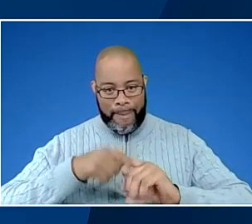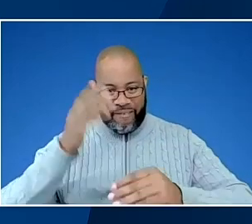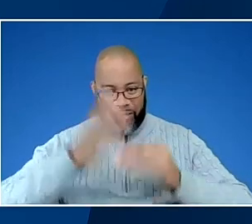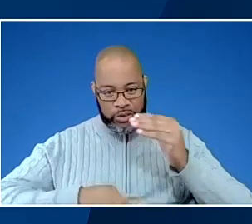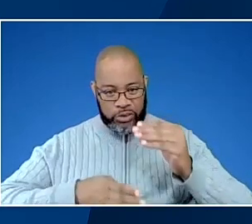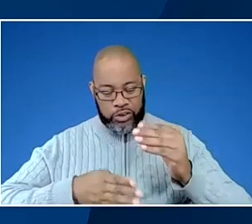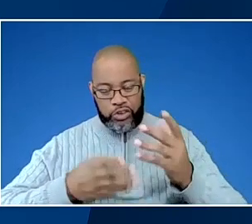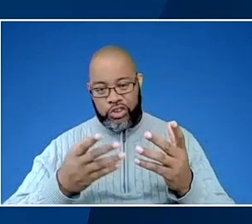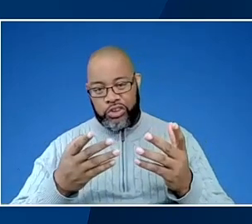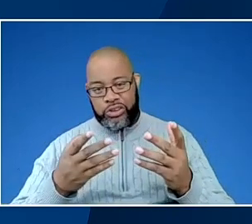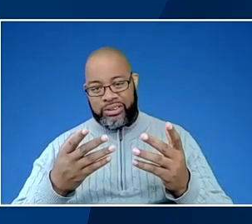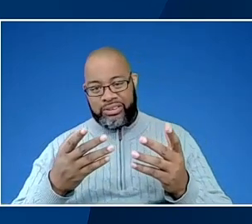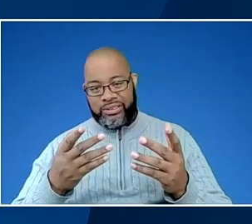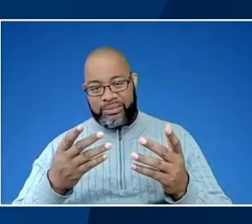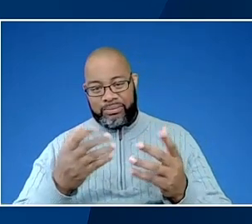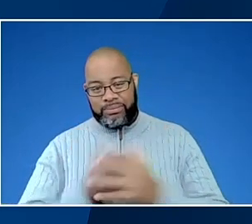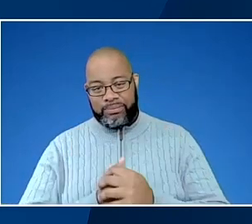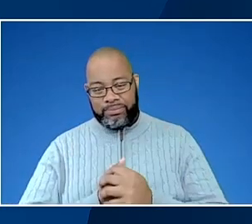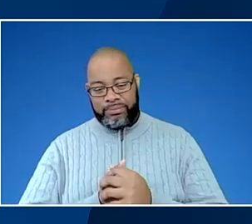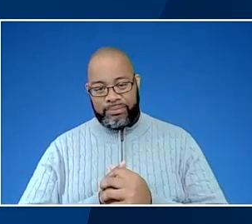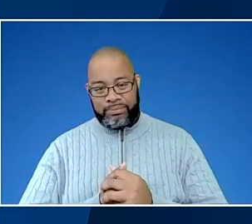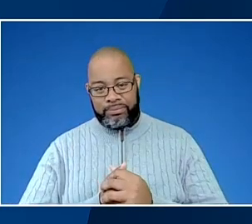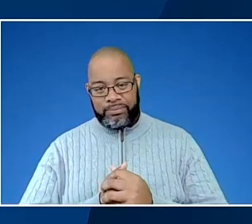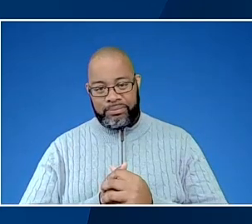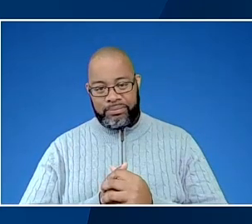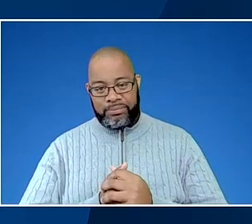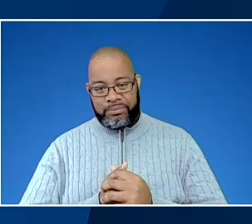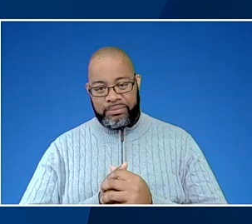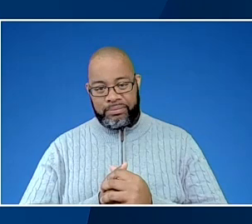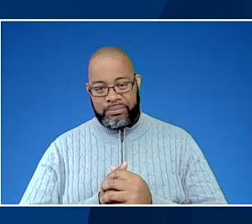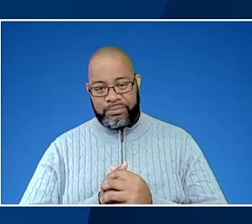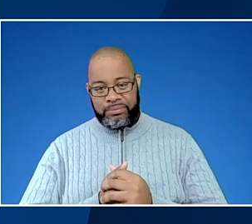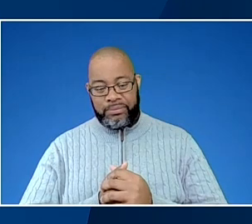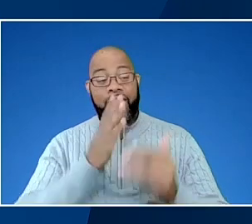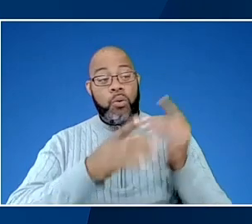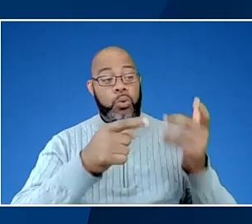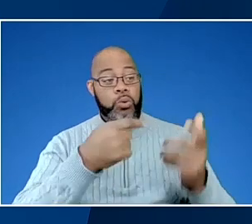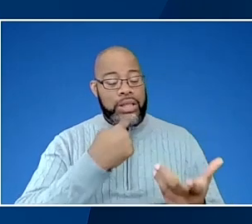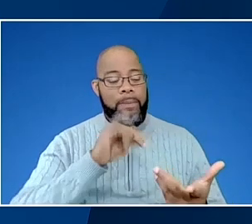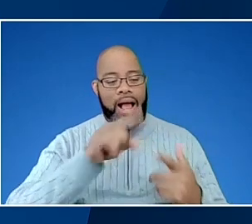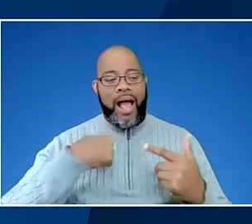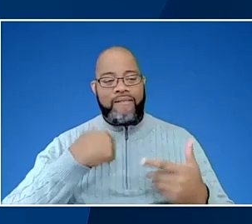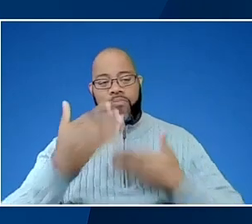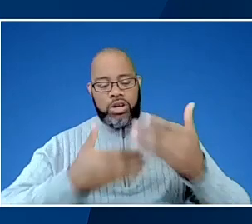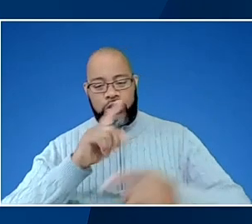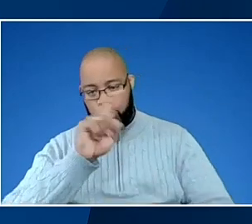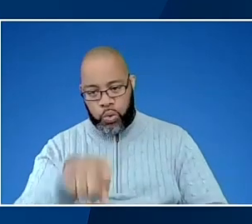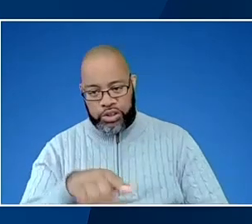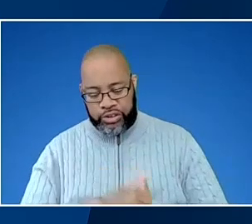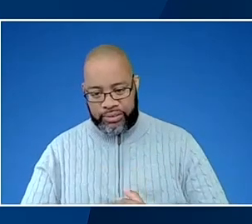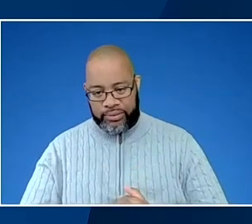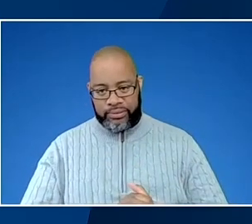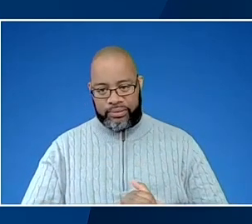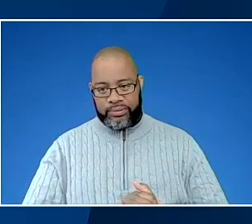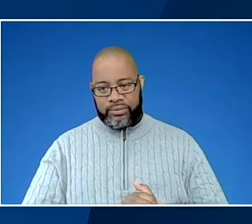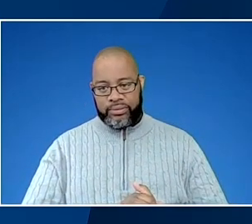Sorry for interrupting. Finish what you need to say, but I have a process question. Let's take the process question.